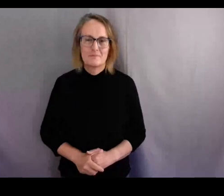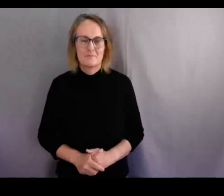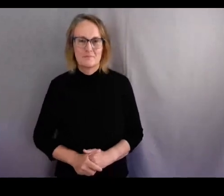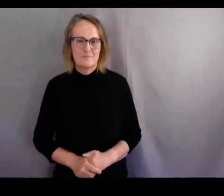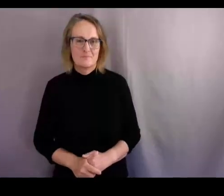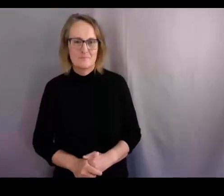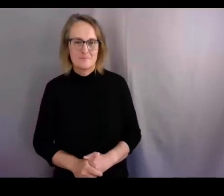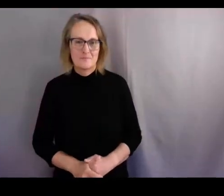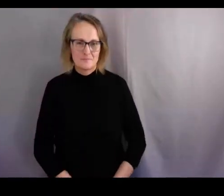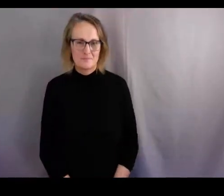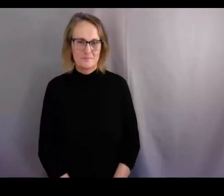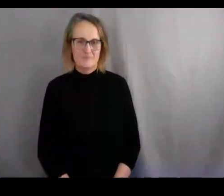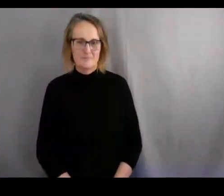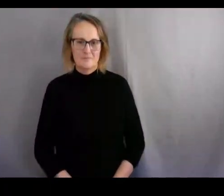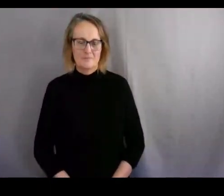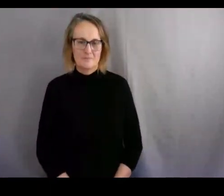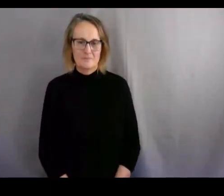(steps tapping)